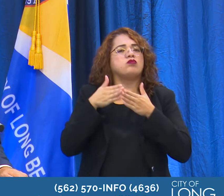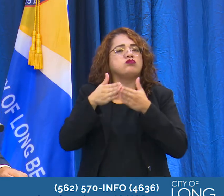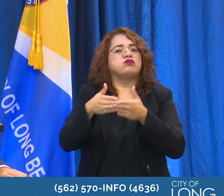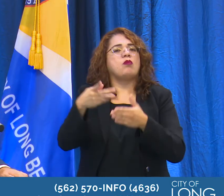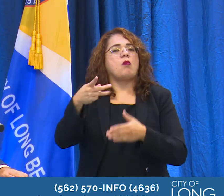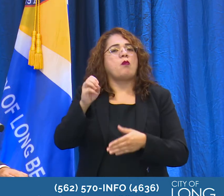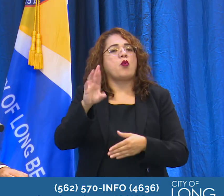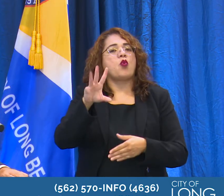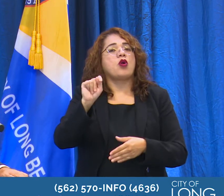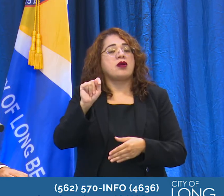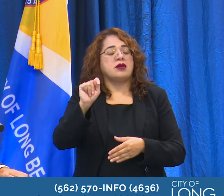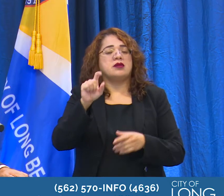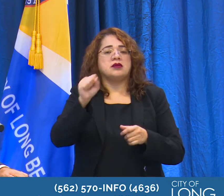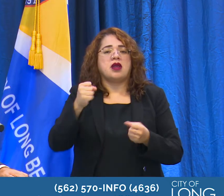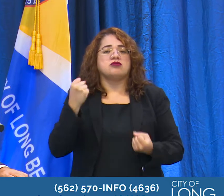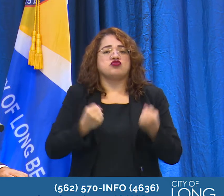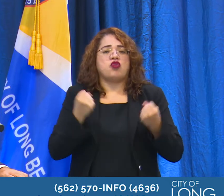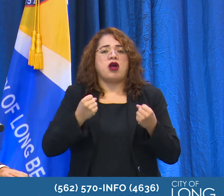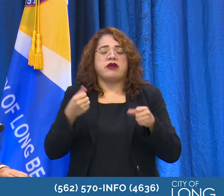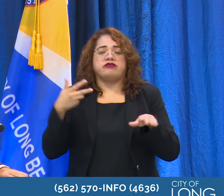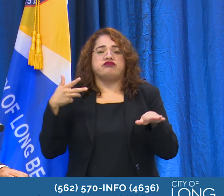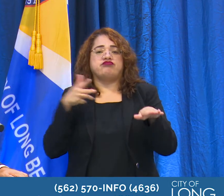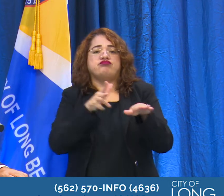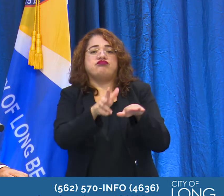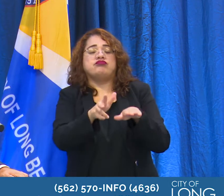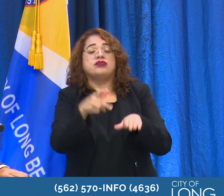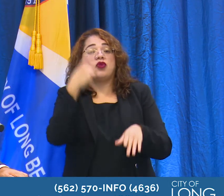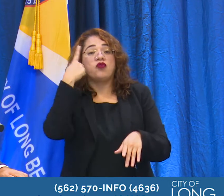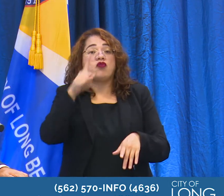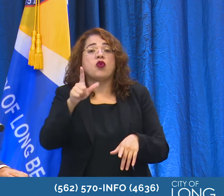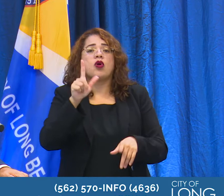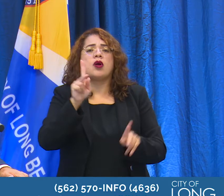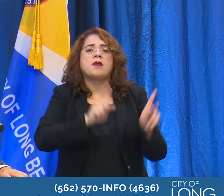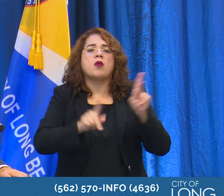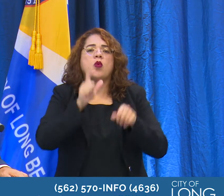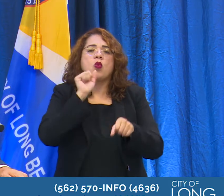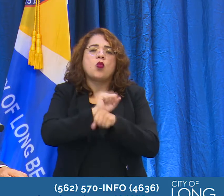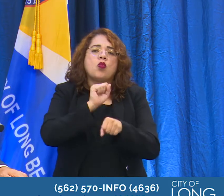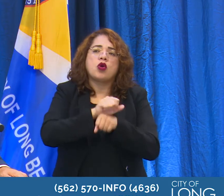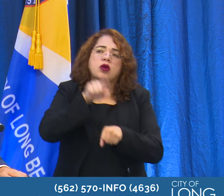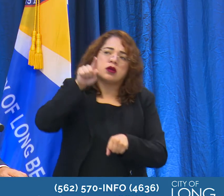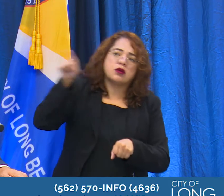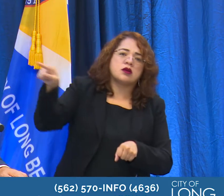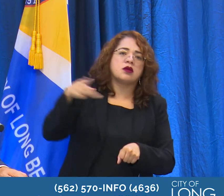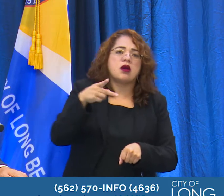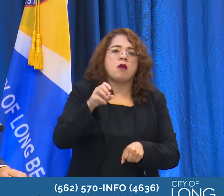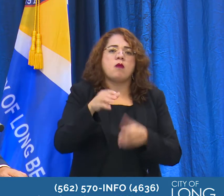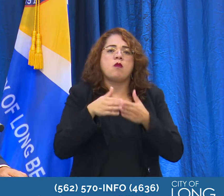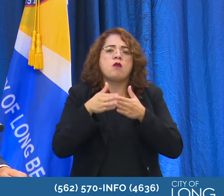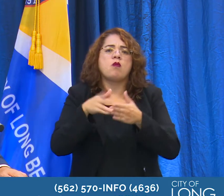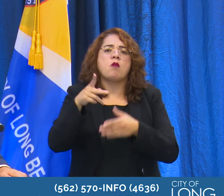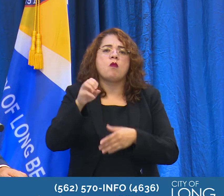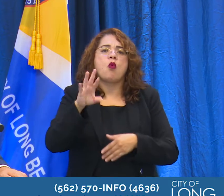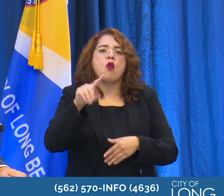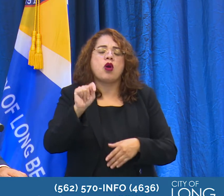is drive up testing for COVID-19, available to dock workers, our hard-working members of the ILWU, truck drivers,